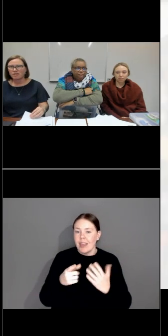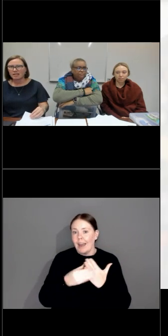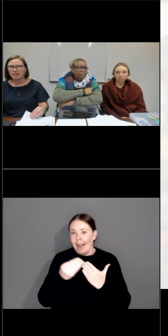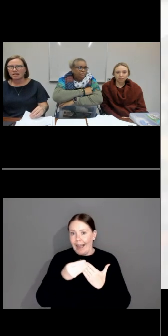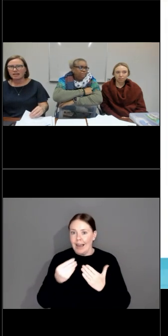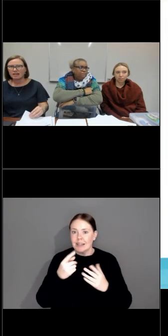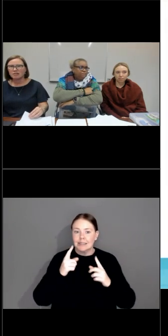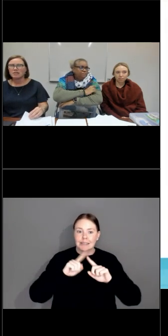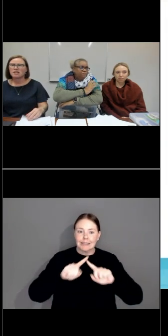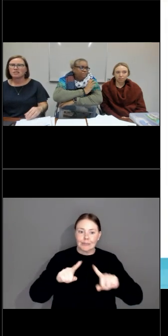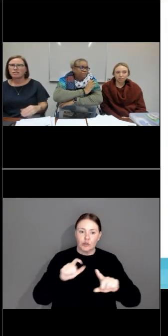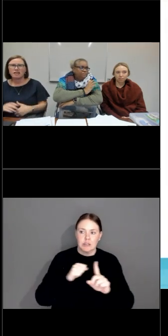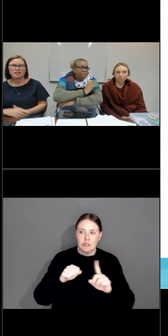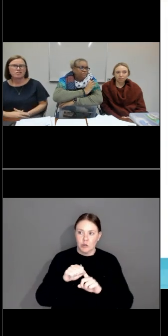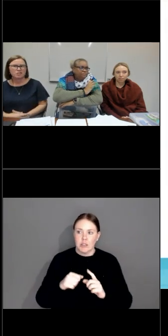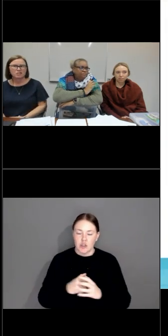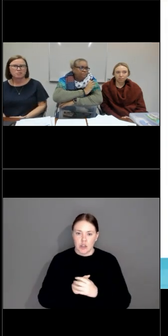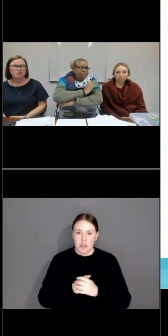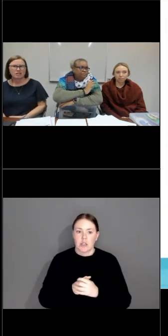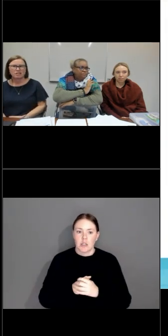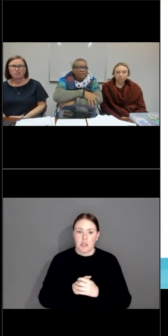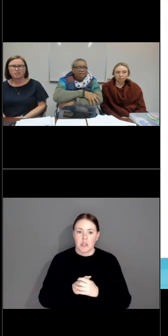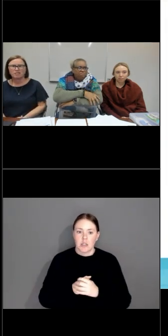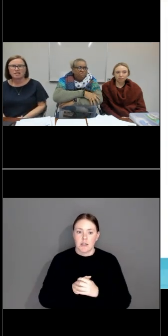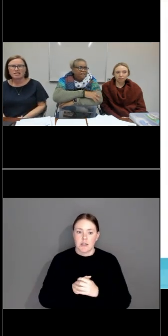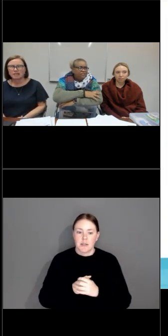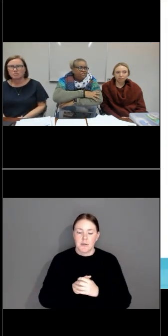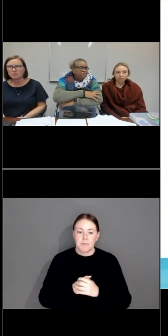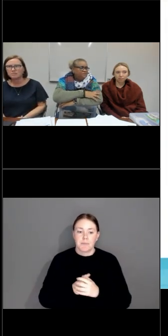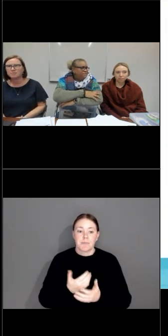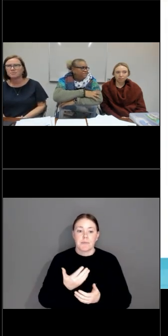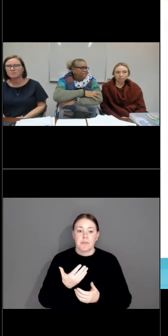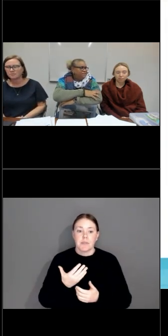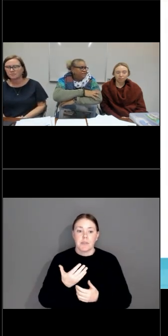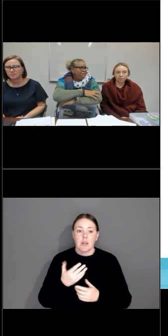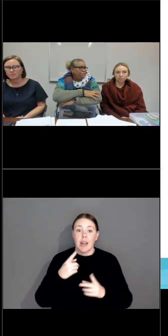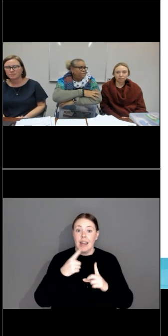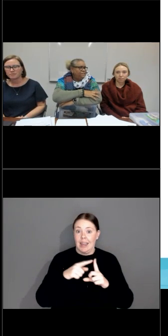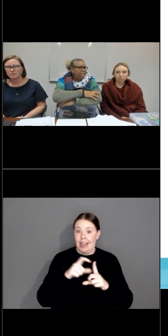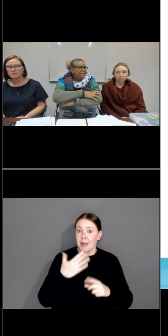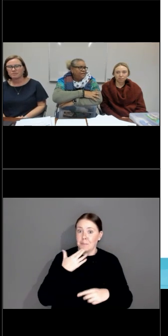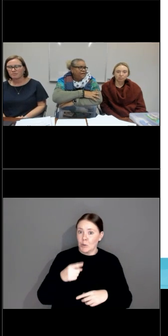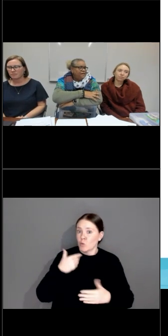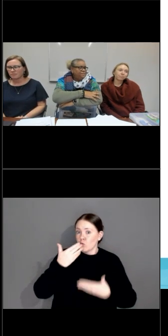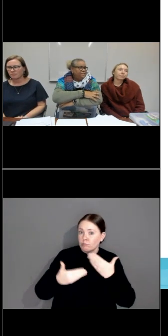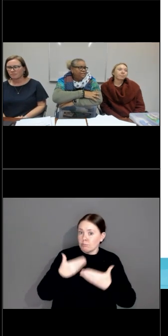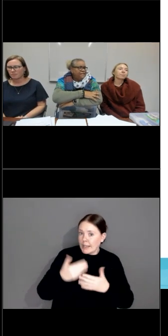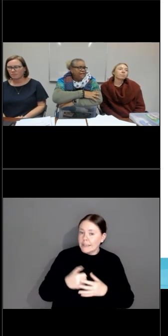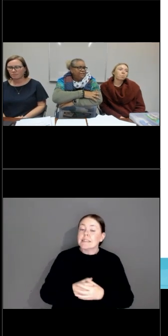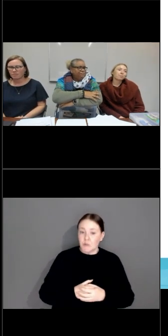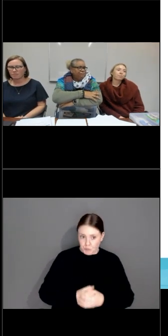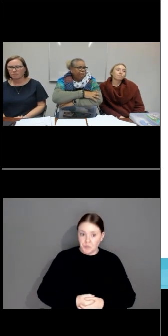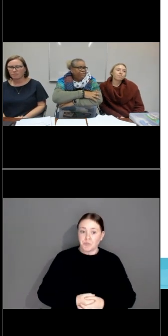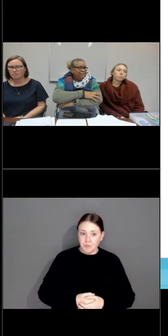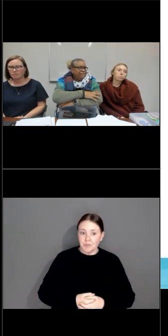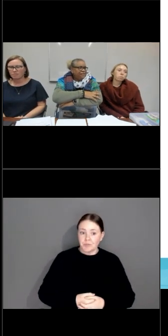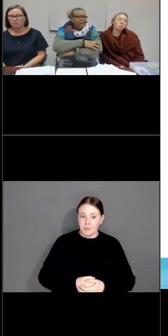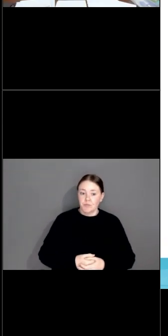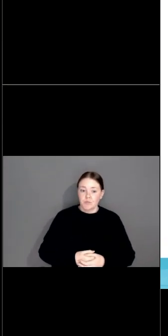that now so Ed did you just want to chat through okay so um the scenario was um there's um a couple